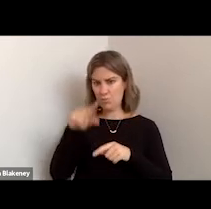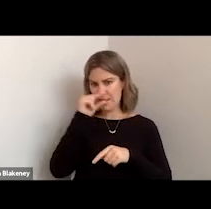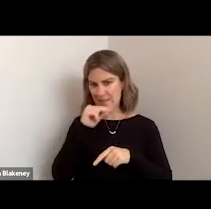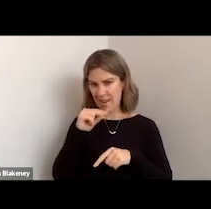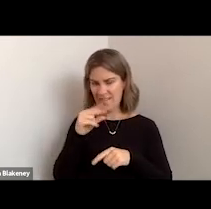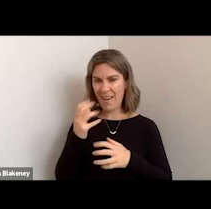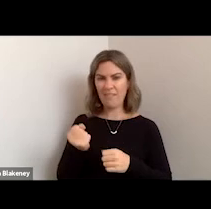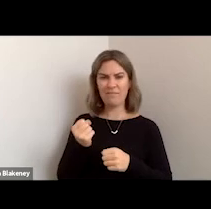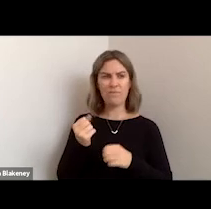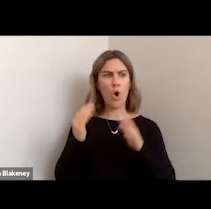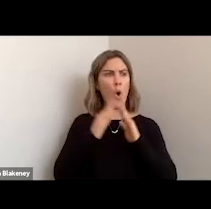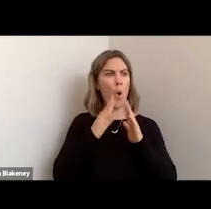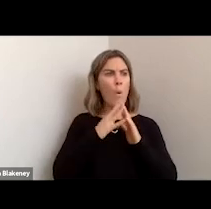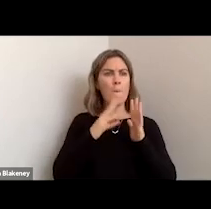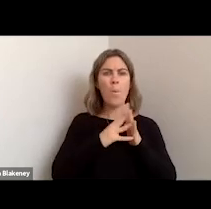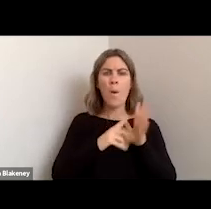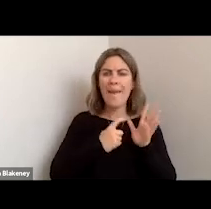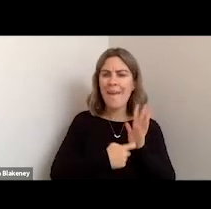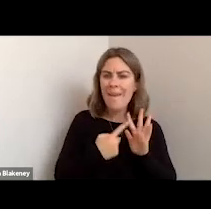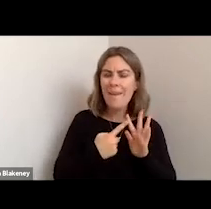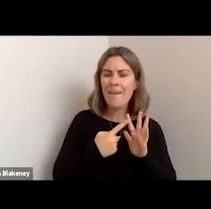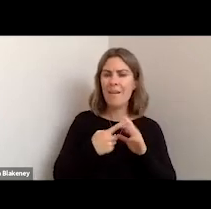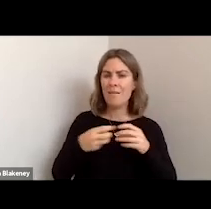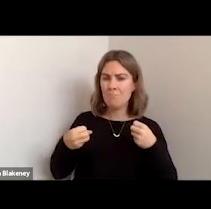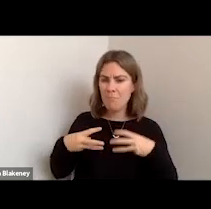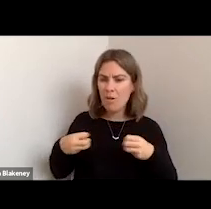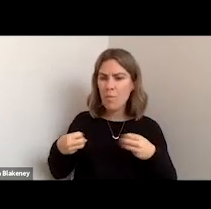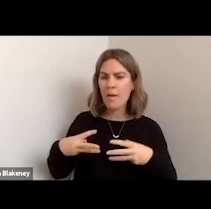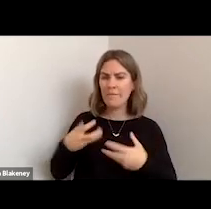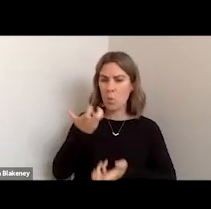and microwaves for people who like cooking. That's not me. I'd rather play the PlayStation.